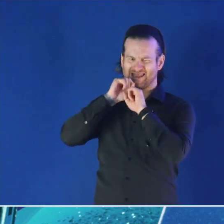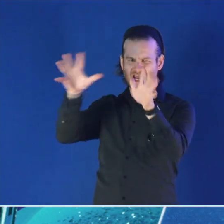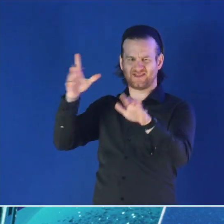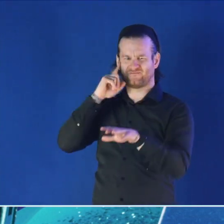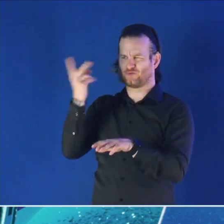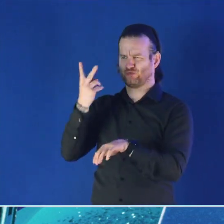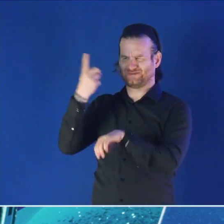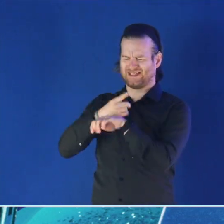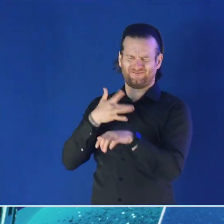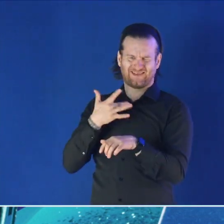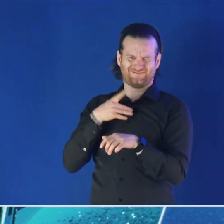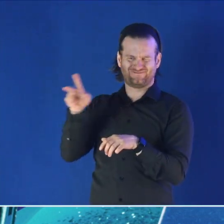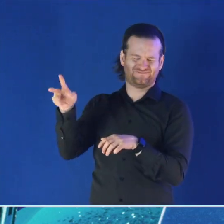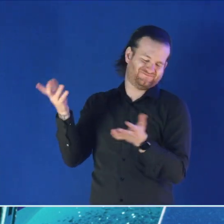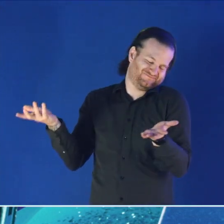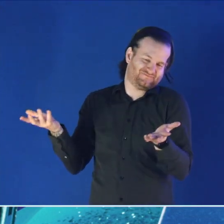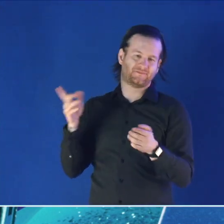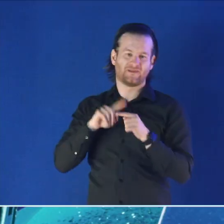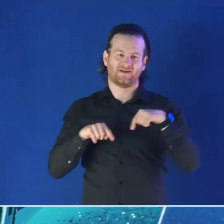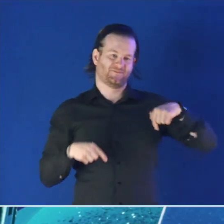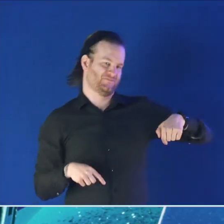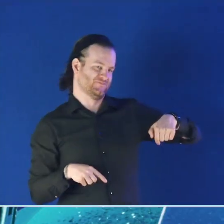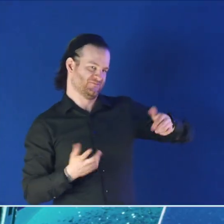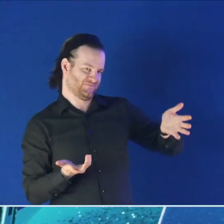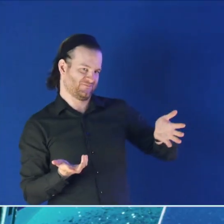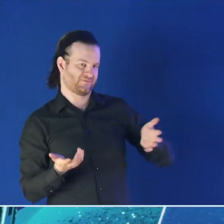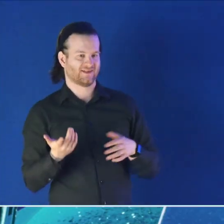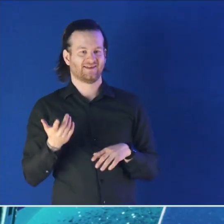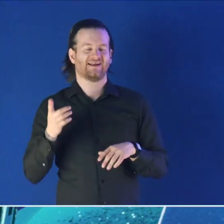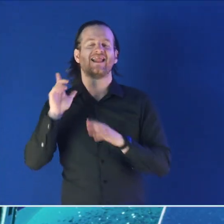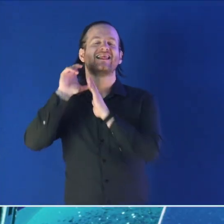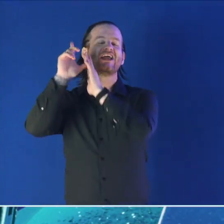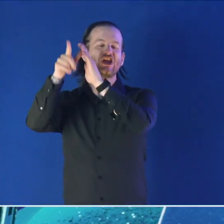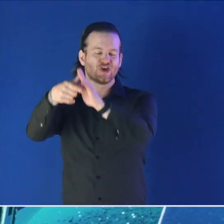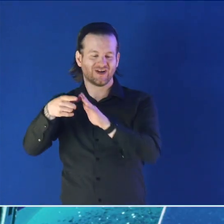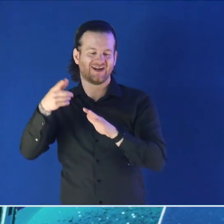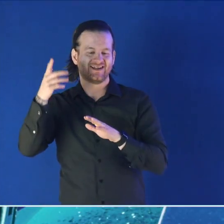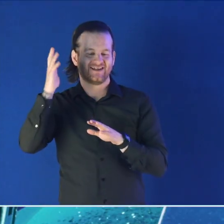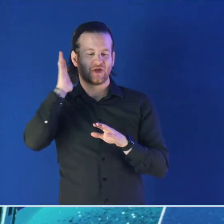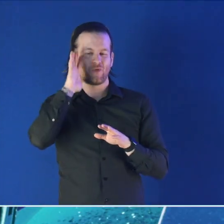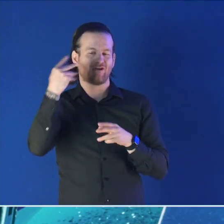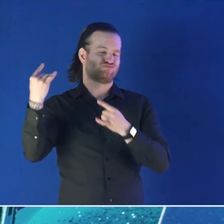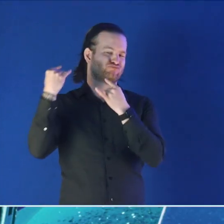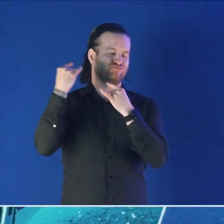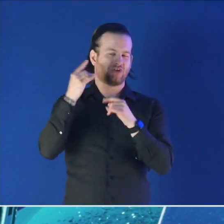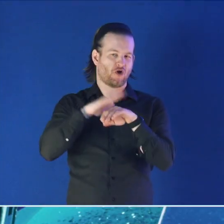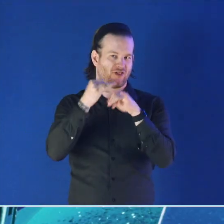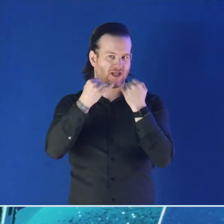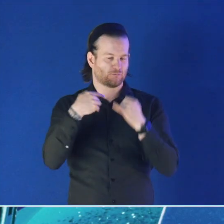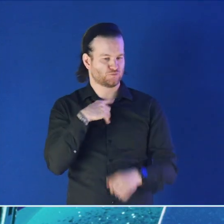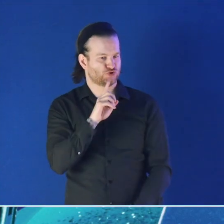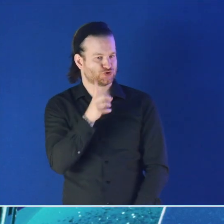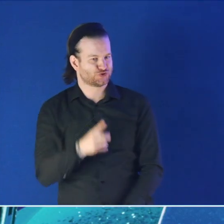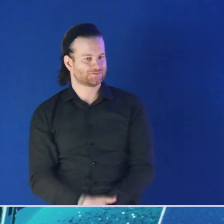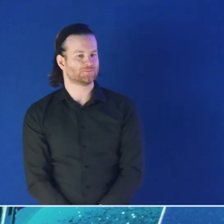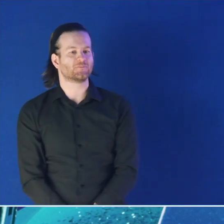And I know it's online, so I'm going to get roasted for that. But honestly, it was just an amazing privilege